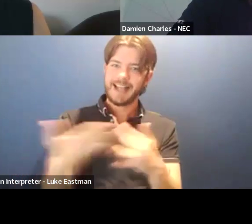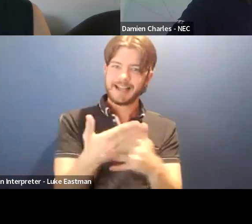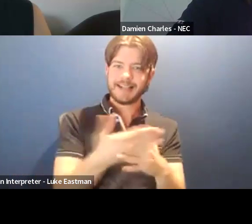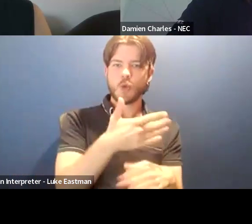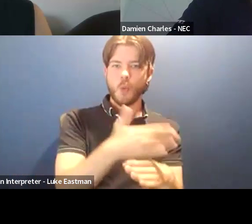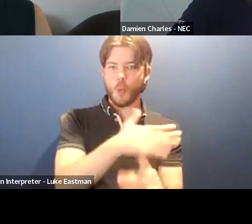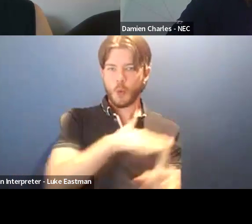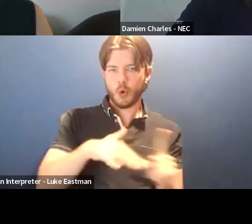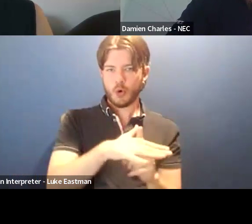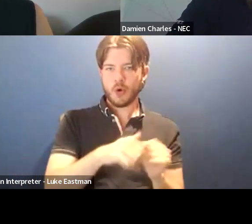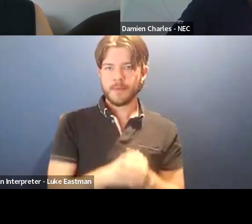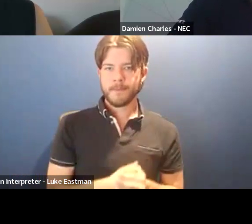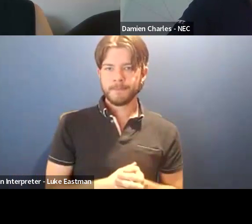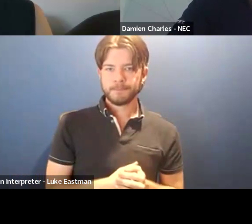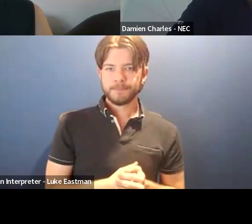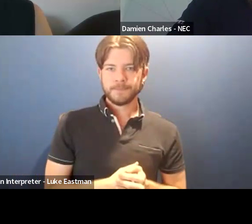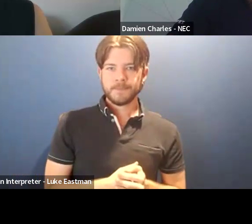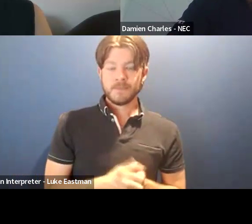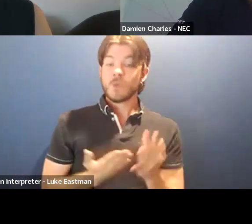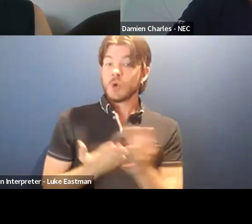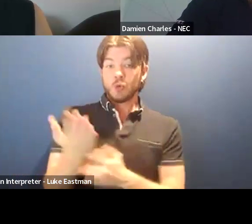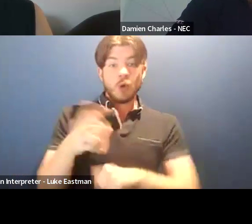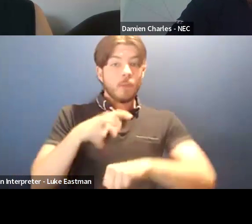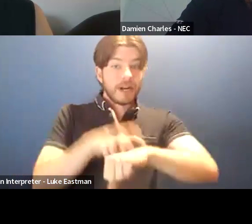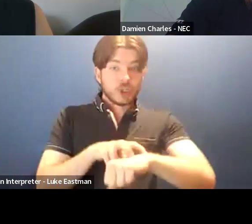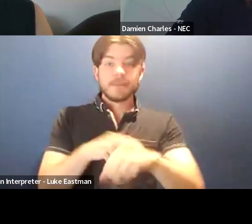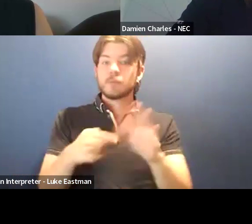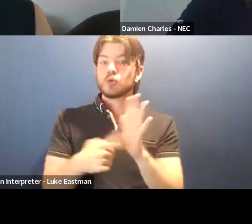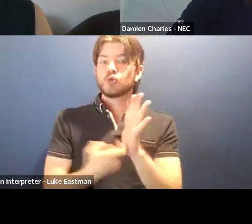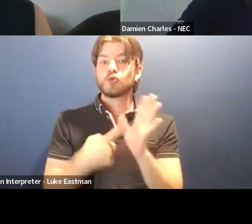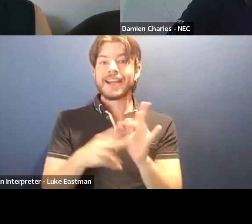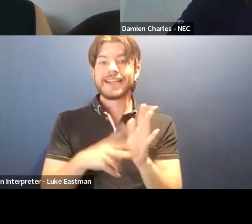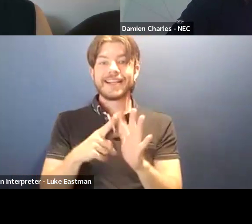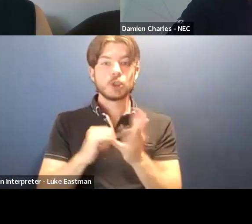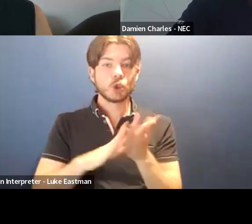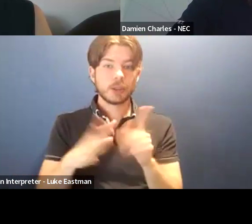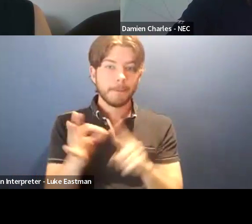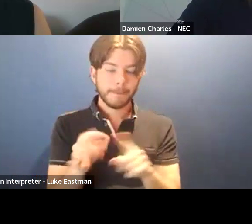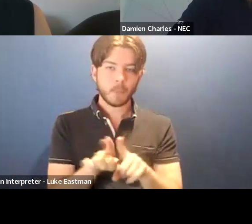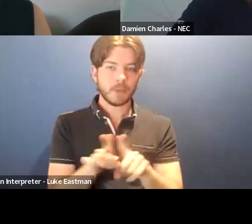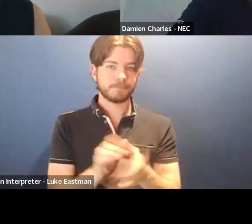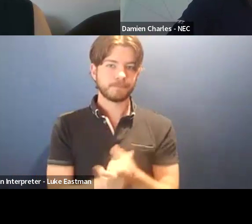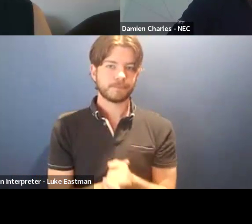and a lot of that's been through traineeship and apprentiship programs.